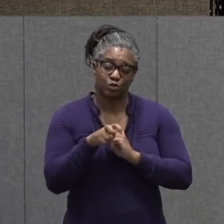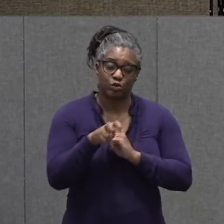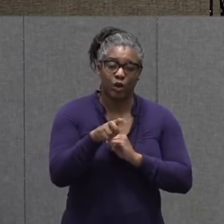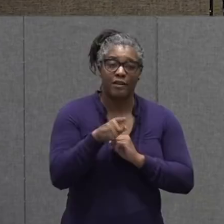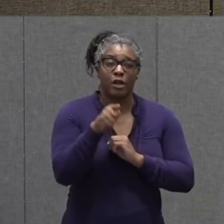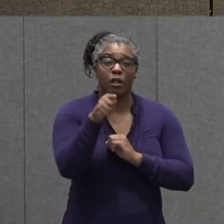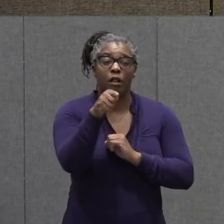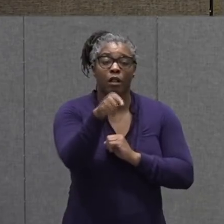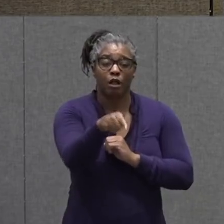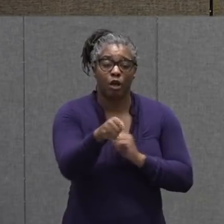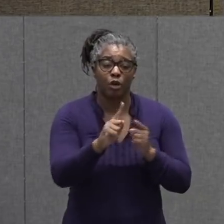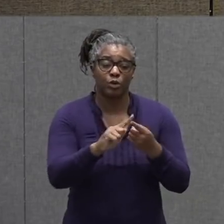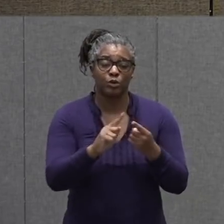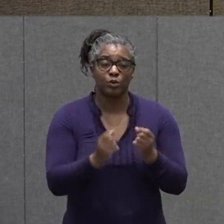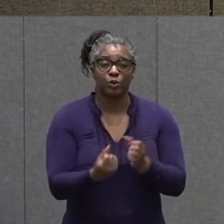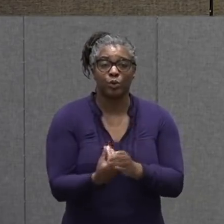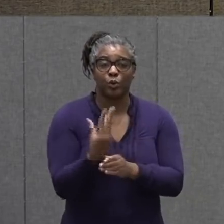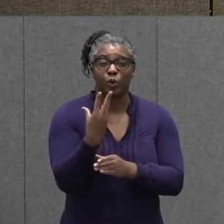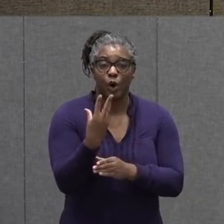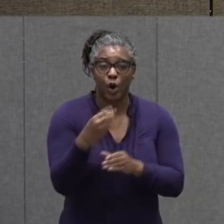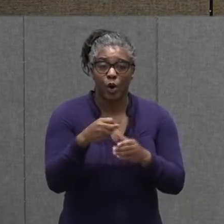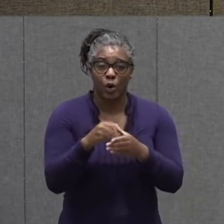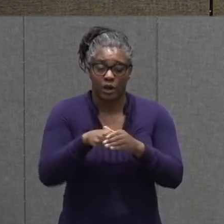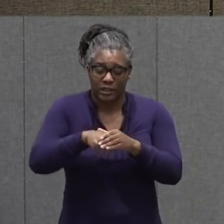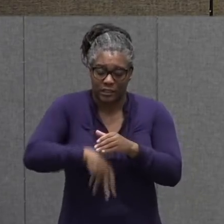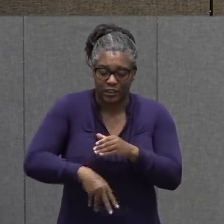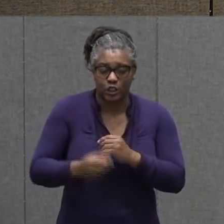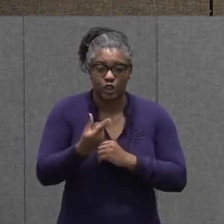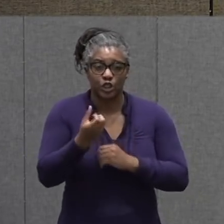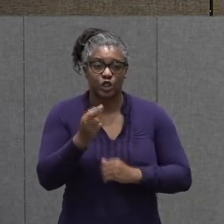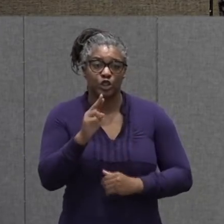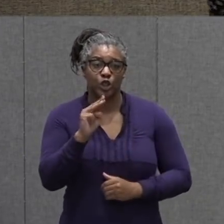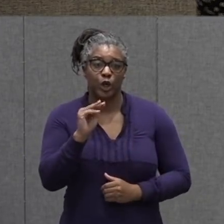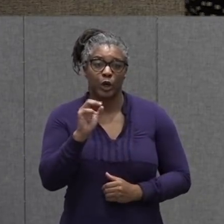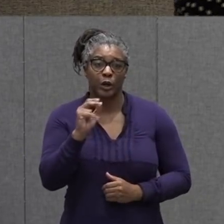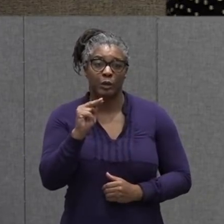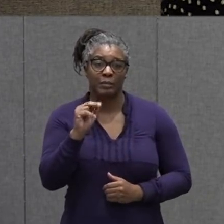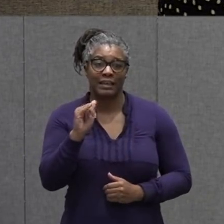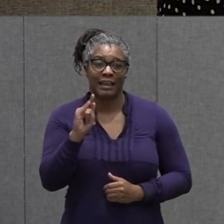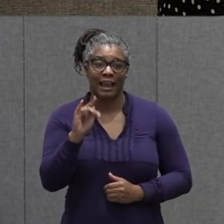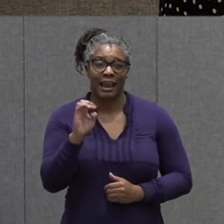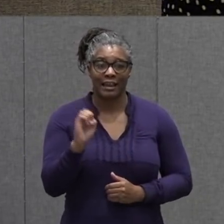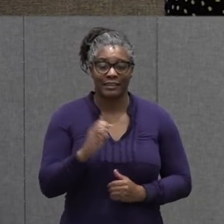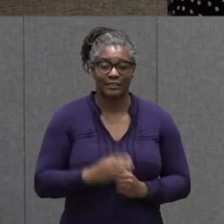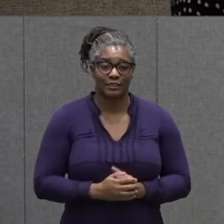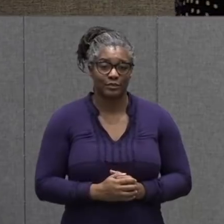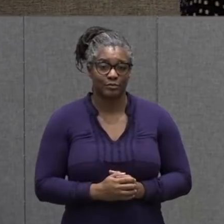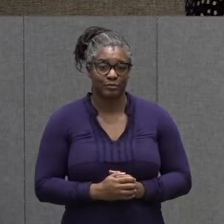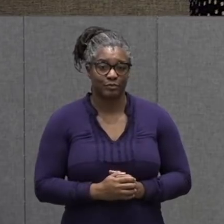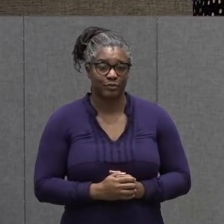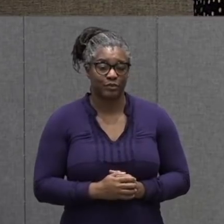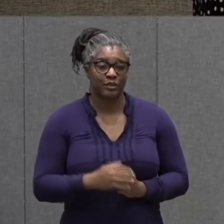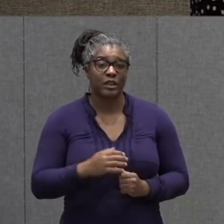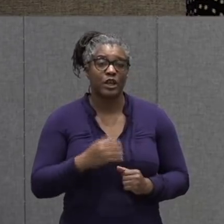To get enough sun and water, a seed has to be away from other plants.